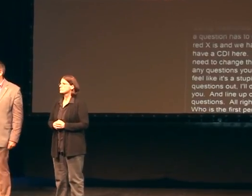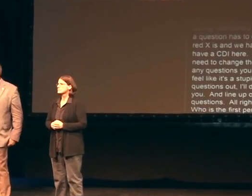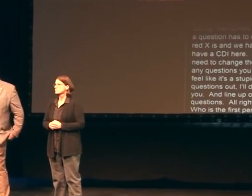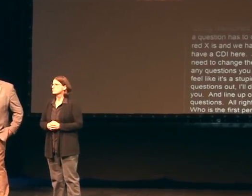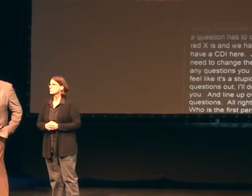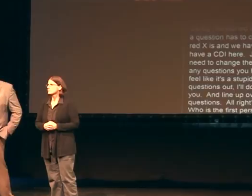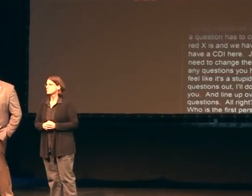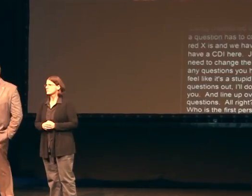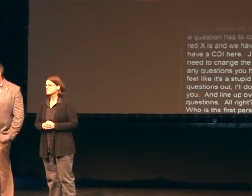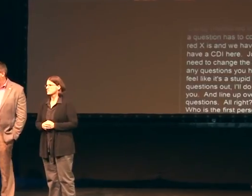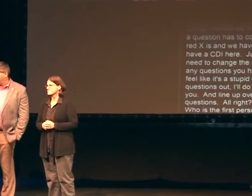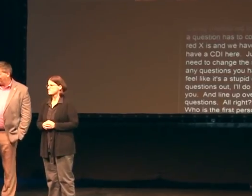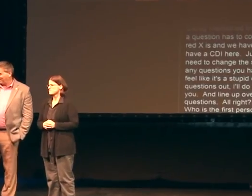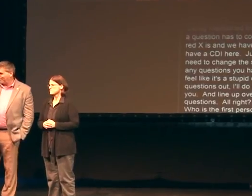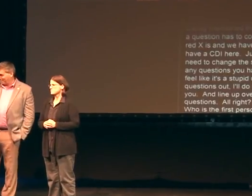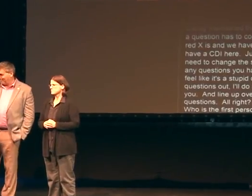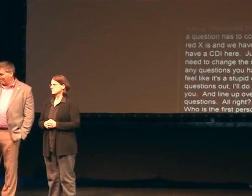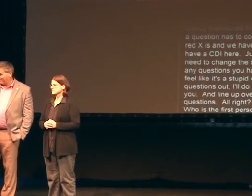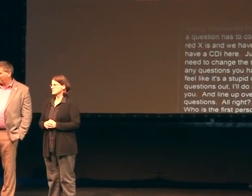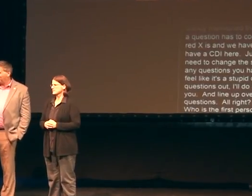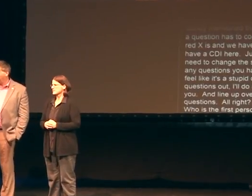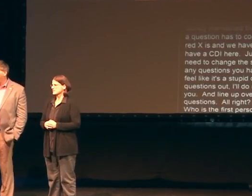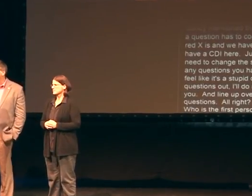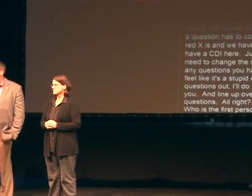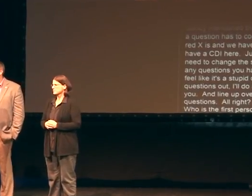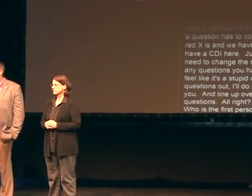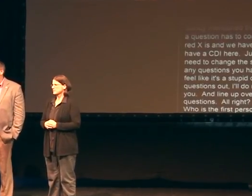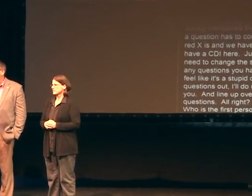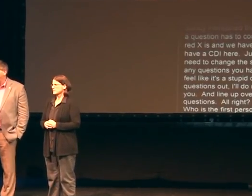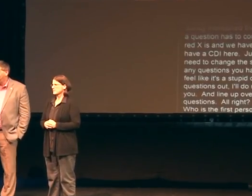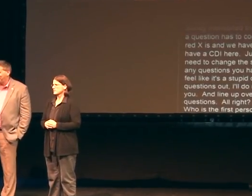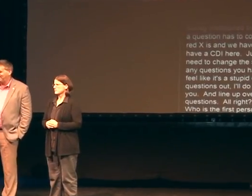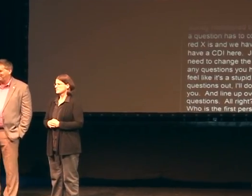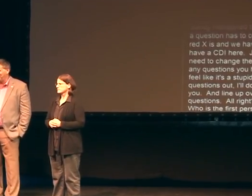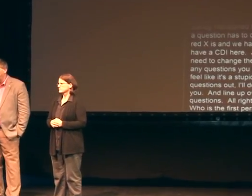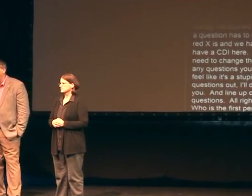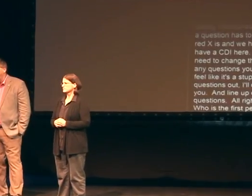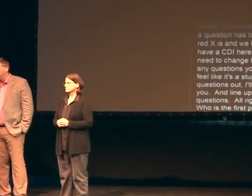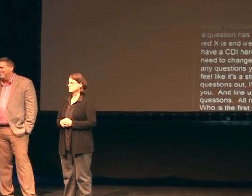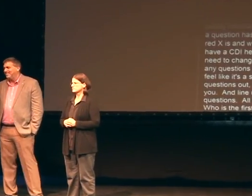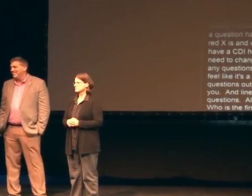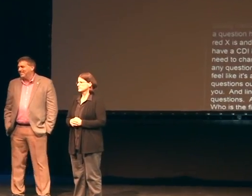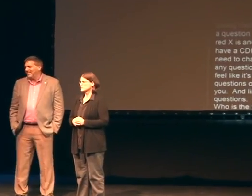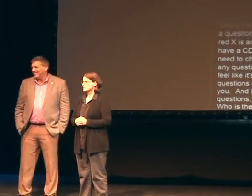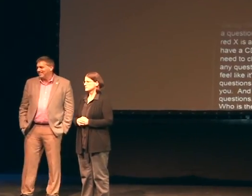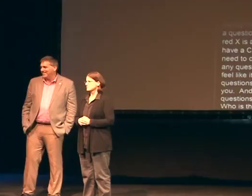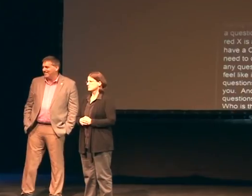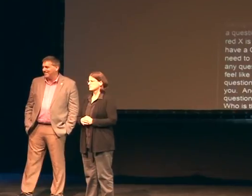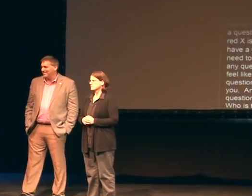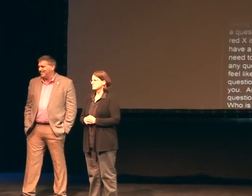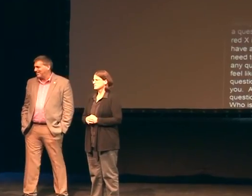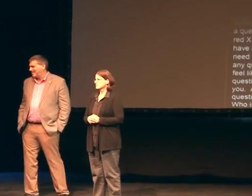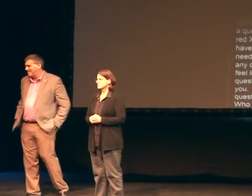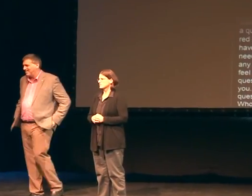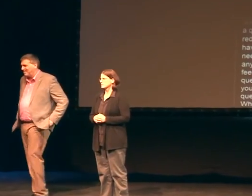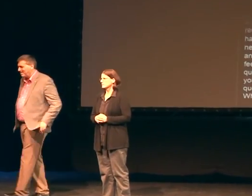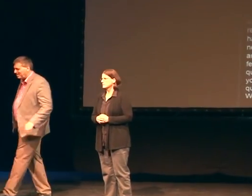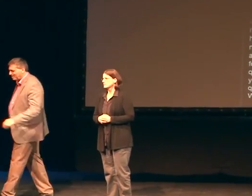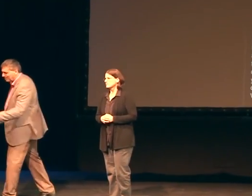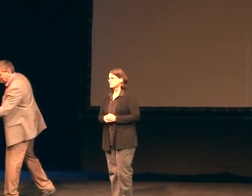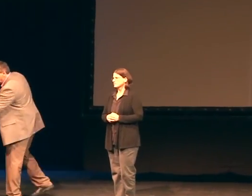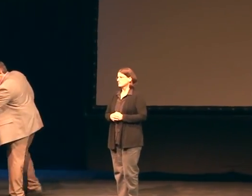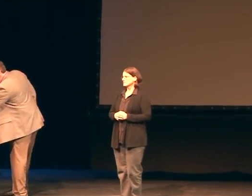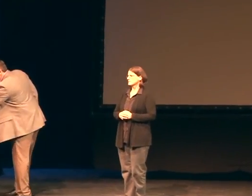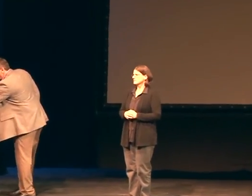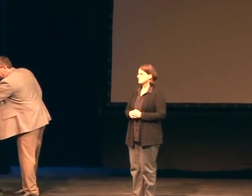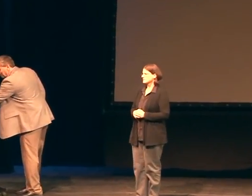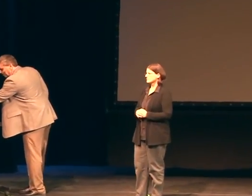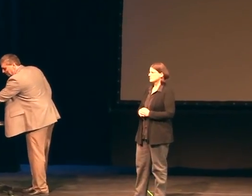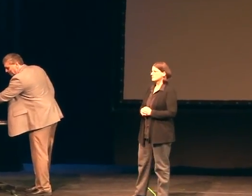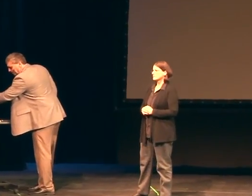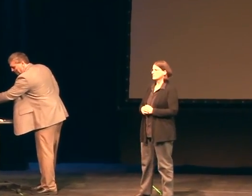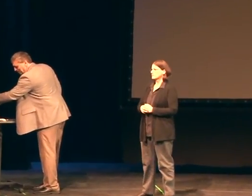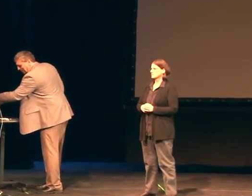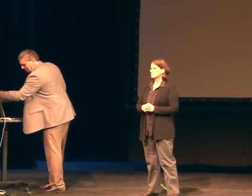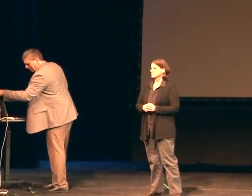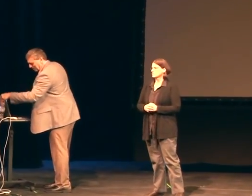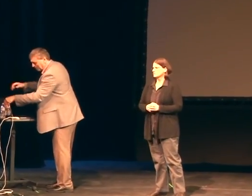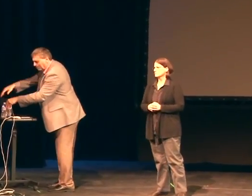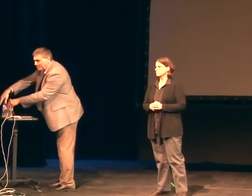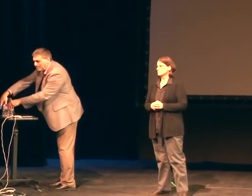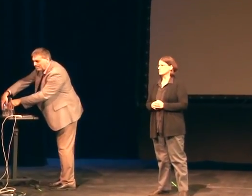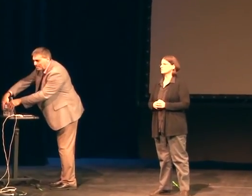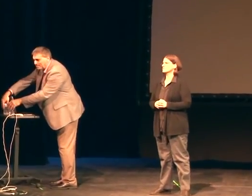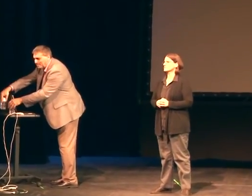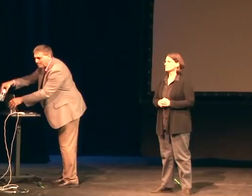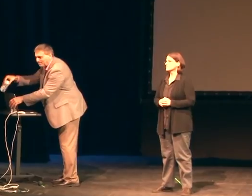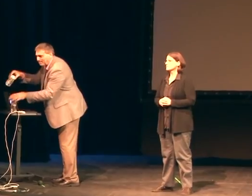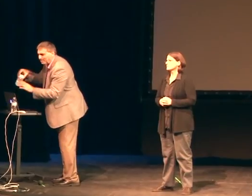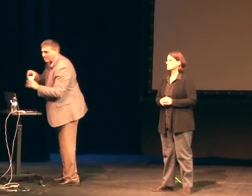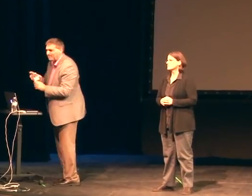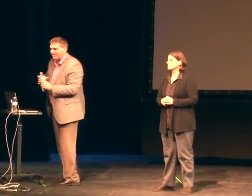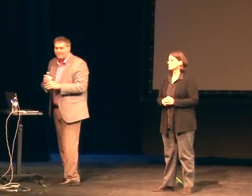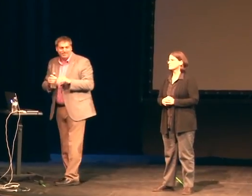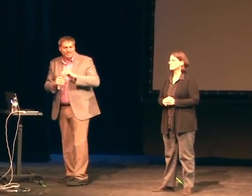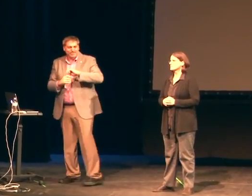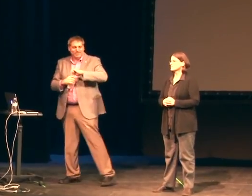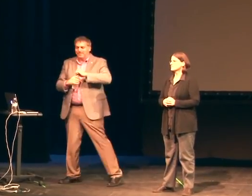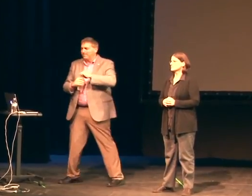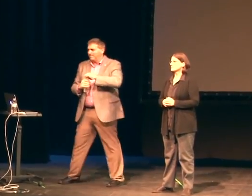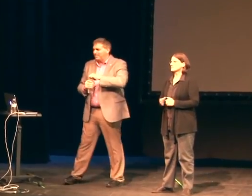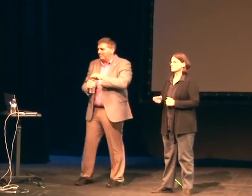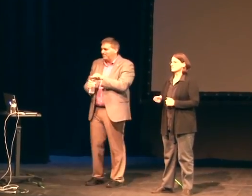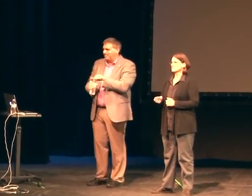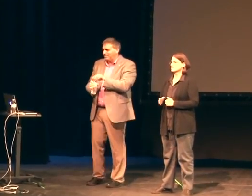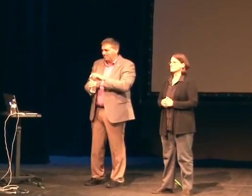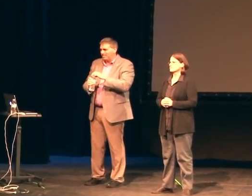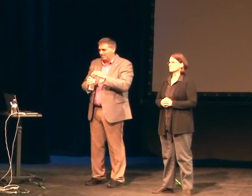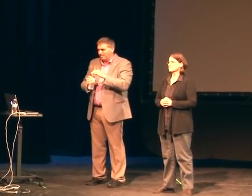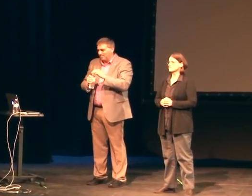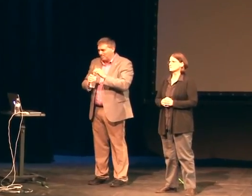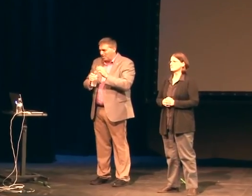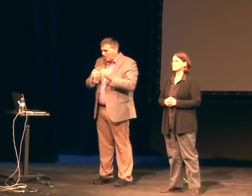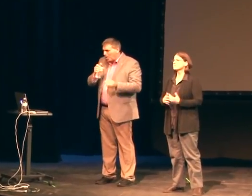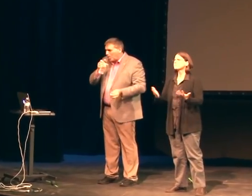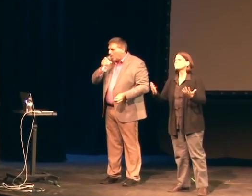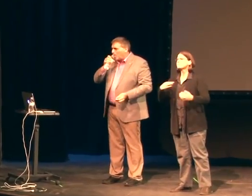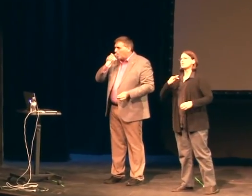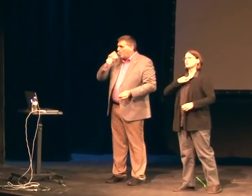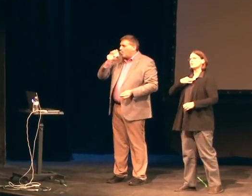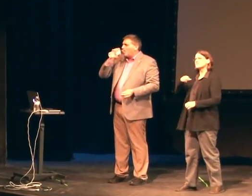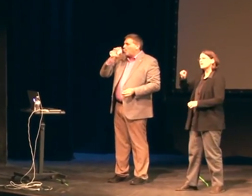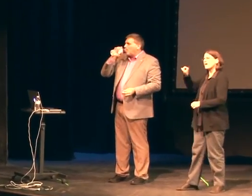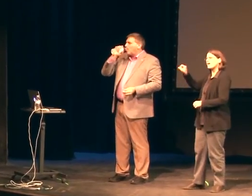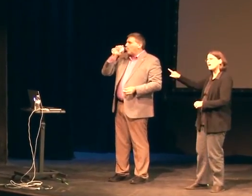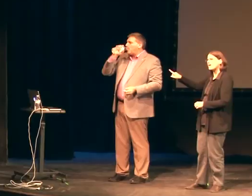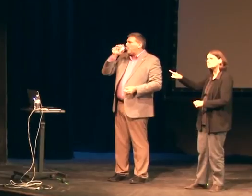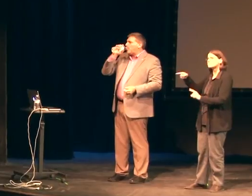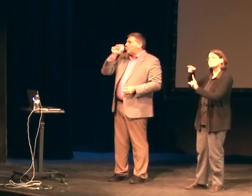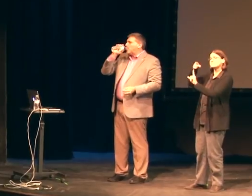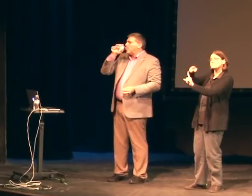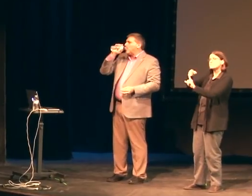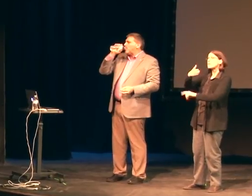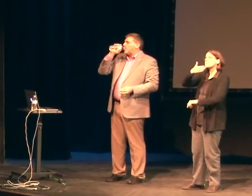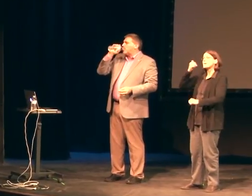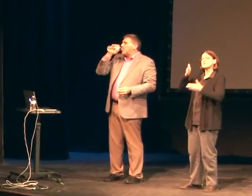do you think is the best way that -- can be good